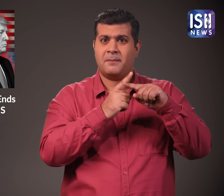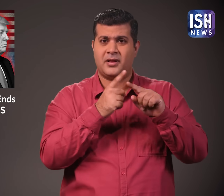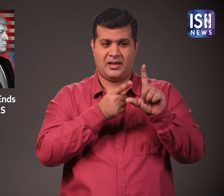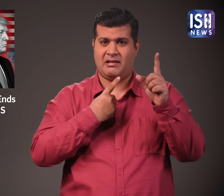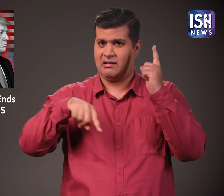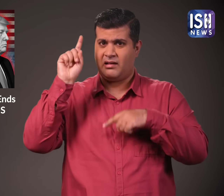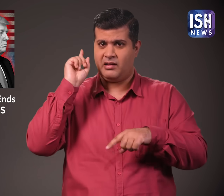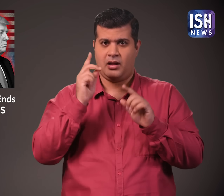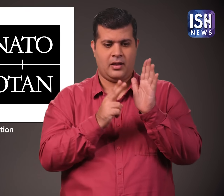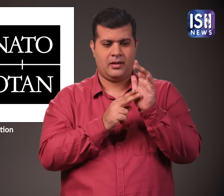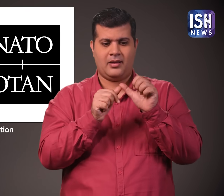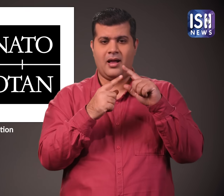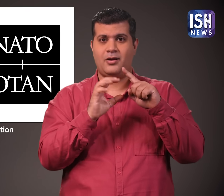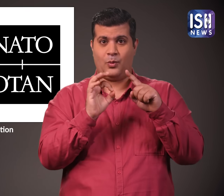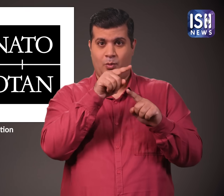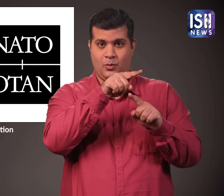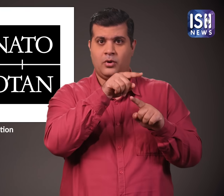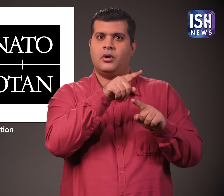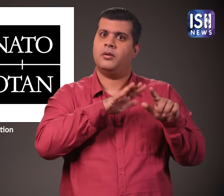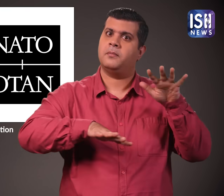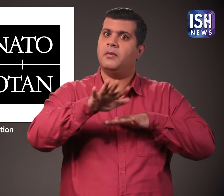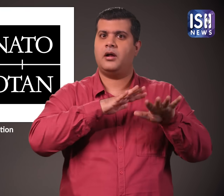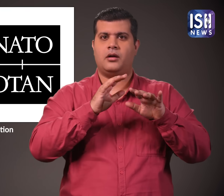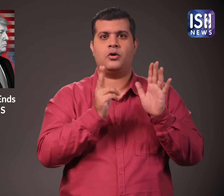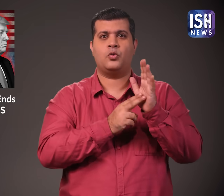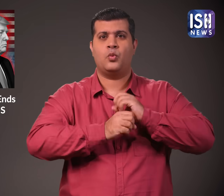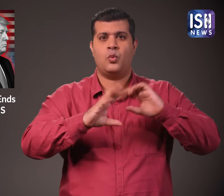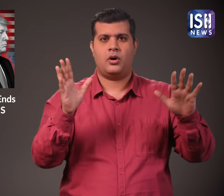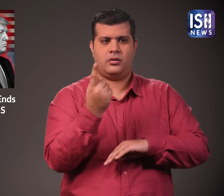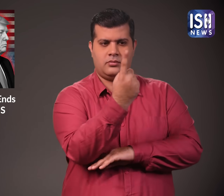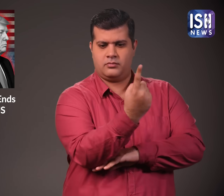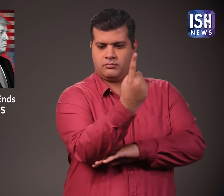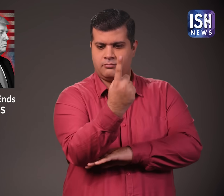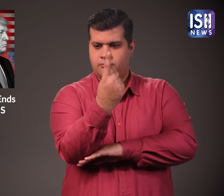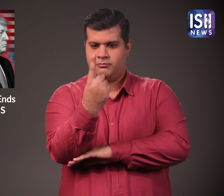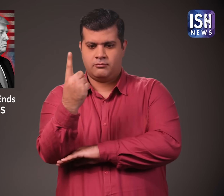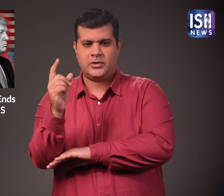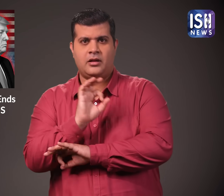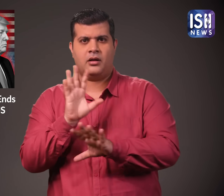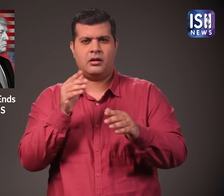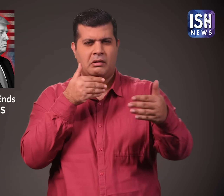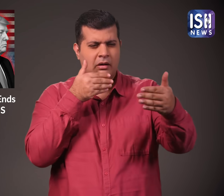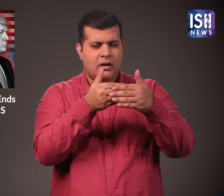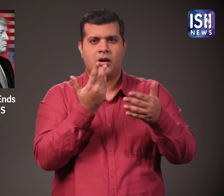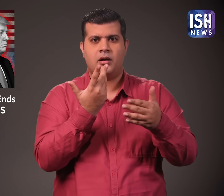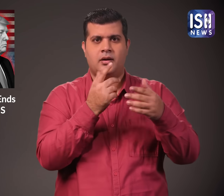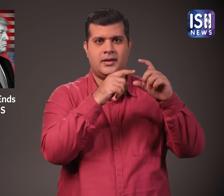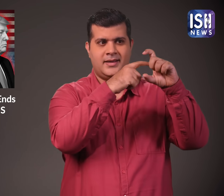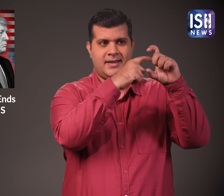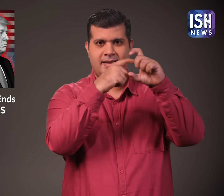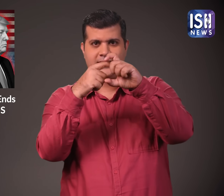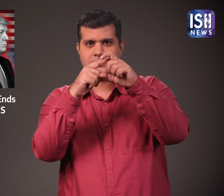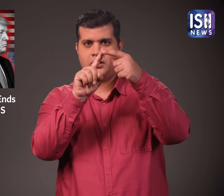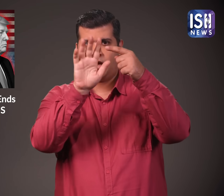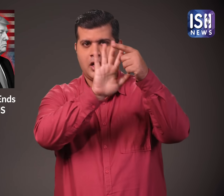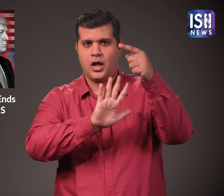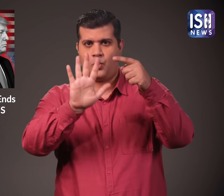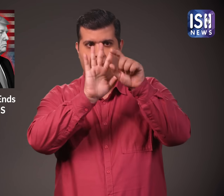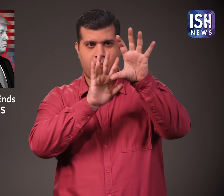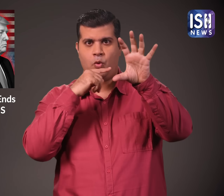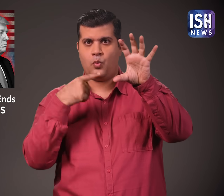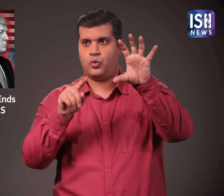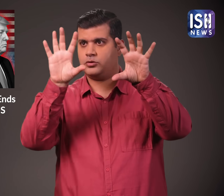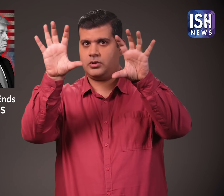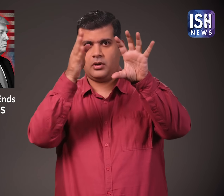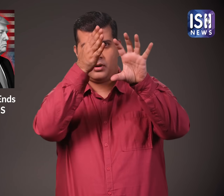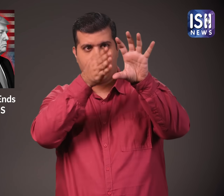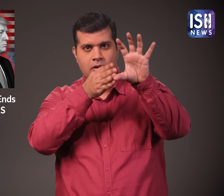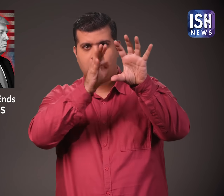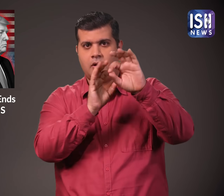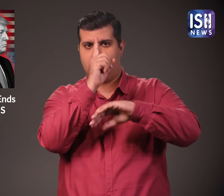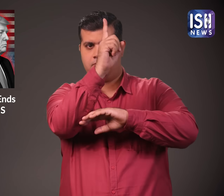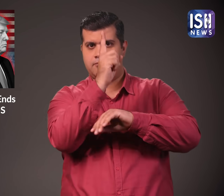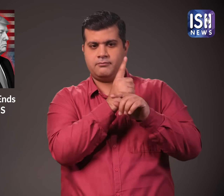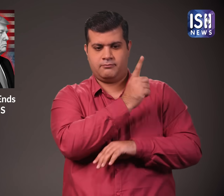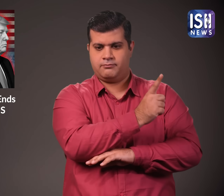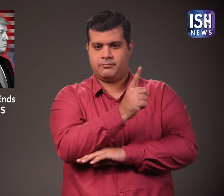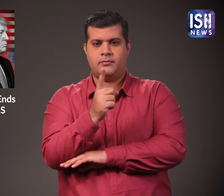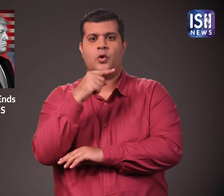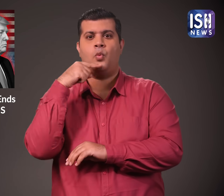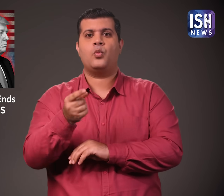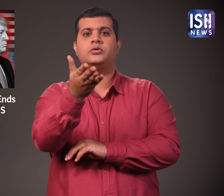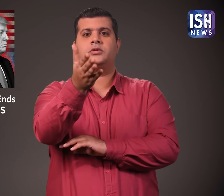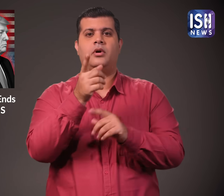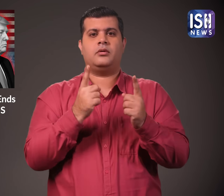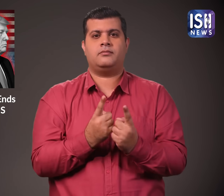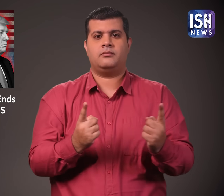and NATO had already decided last year to place nuclear weapons in Eastern Europe close to Russia.